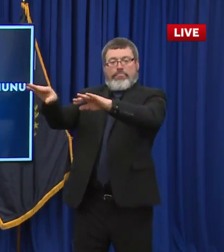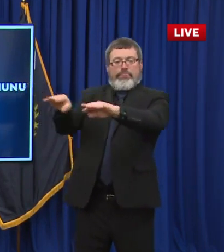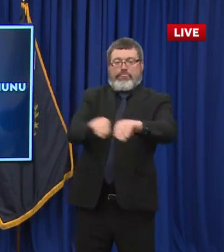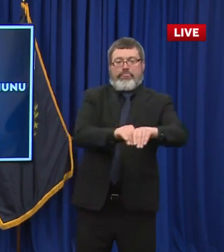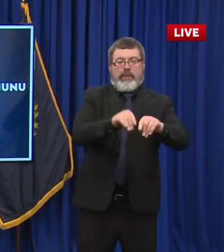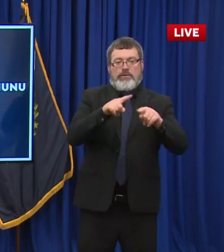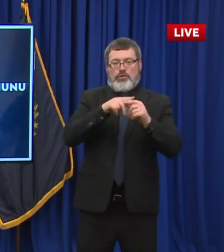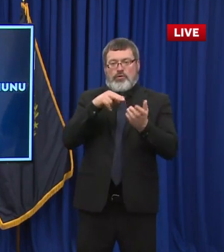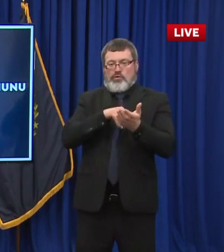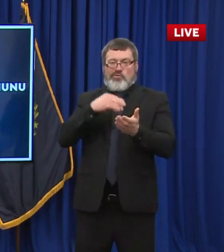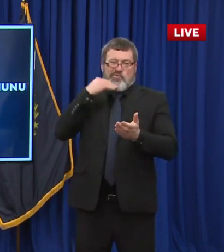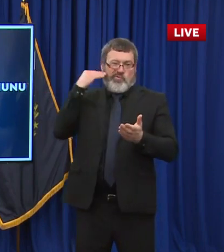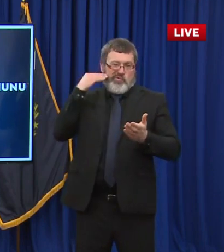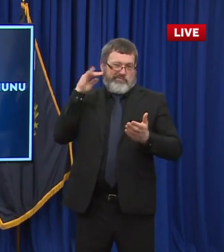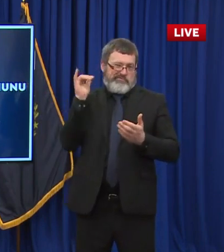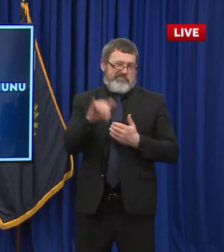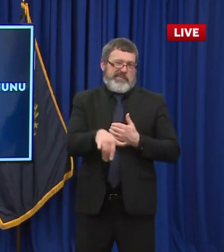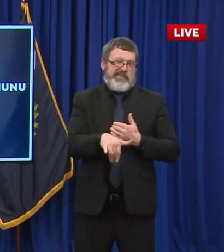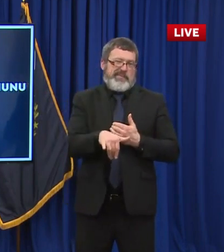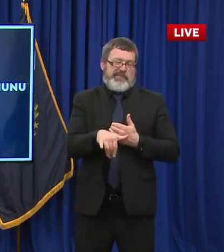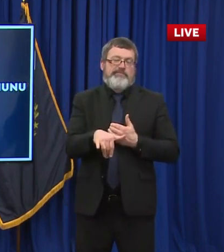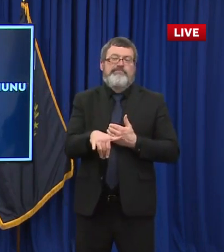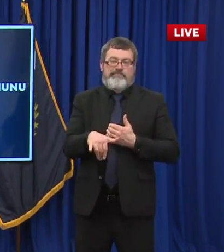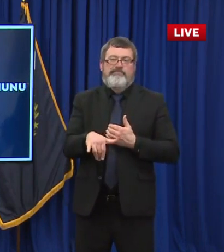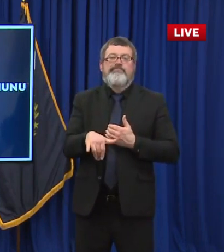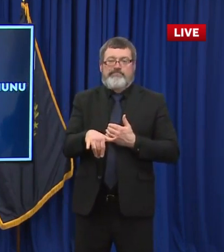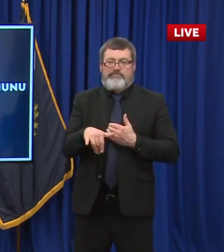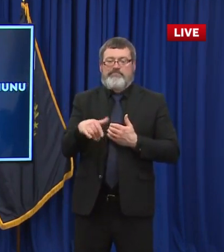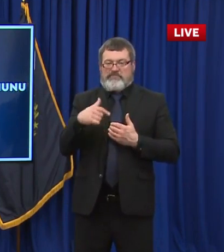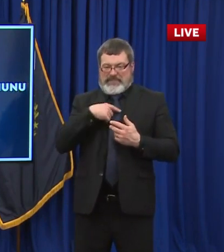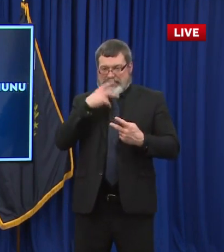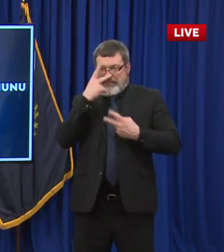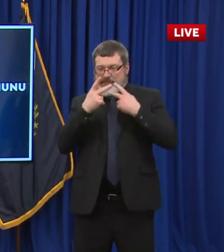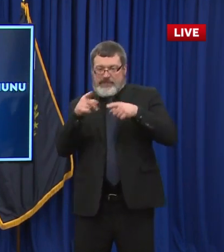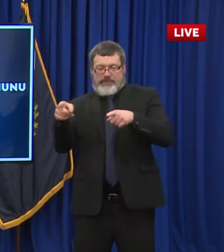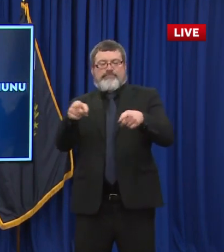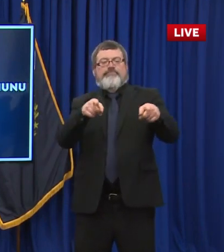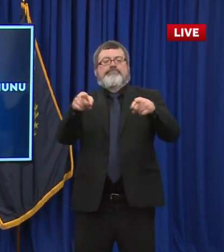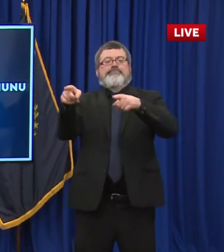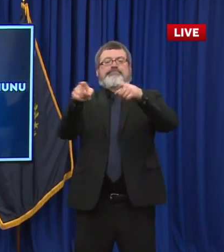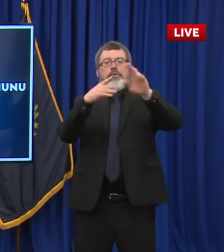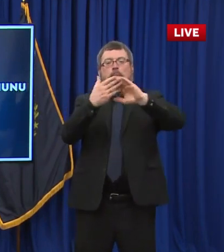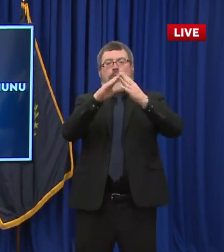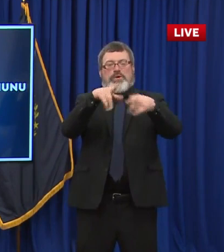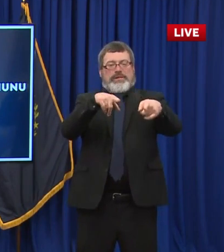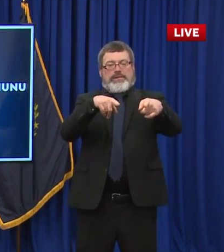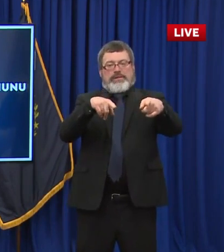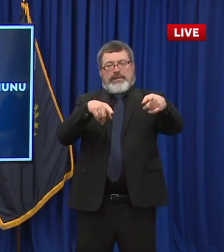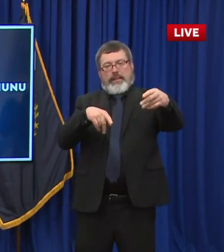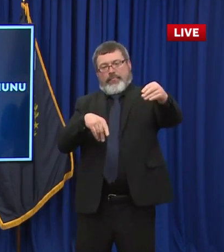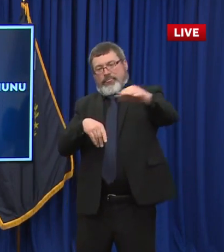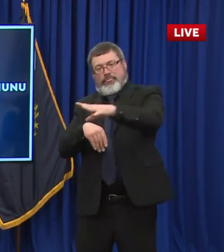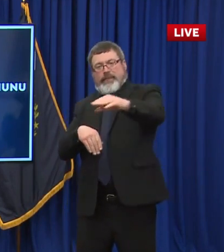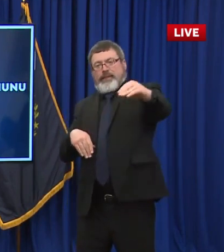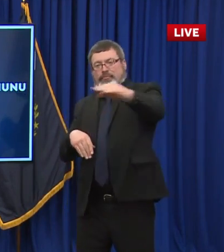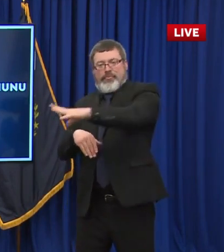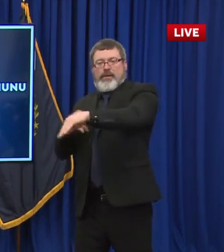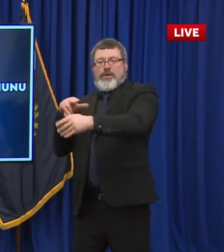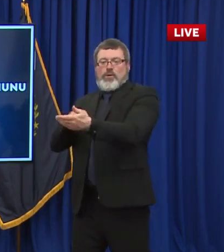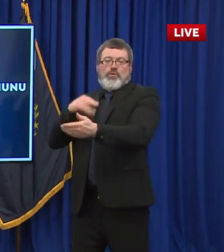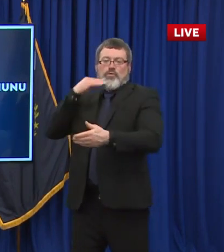COMMUNITY TRANSITION GETS TOO HIGH LEVELS, THE RISK OF IT BEING REINTRODUCED INTO LONG CARE FACILITIES IS GOING UP.